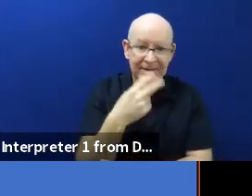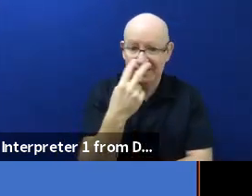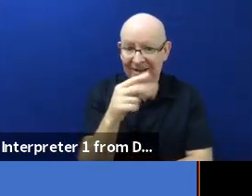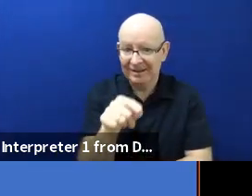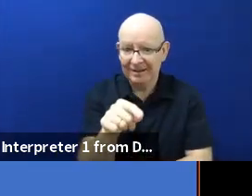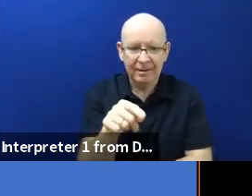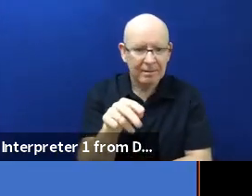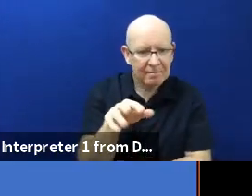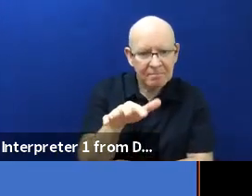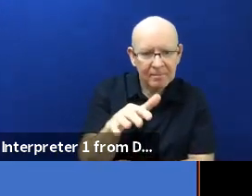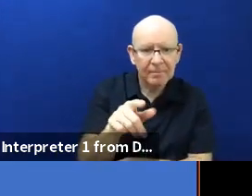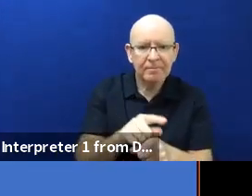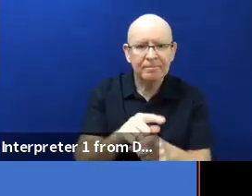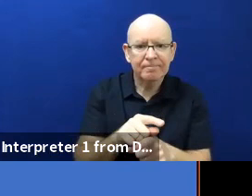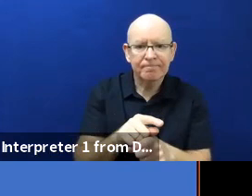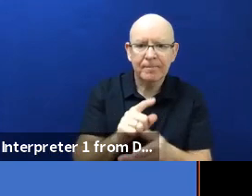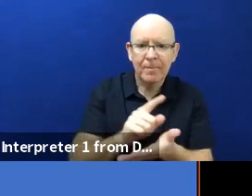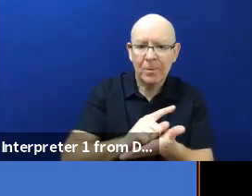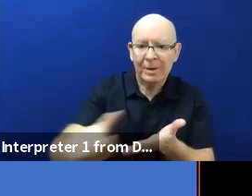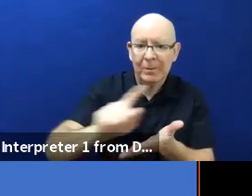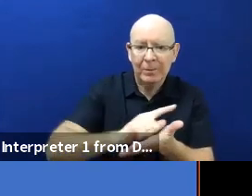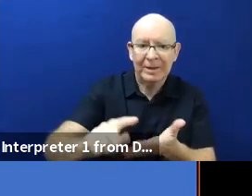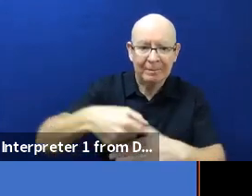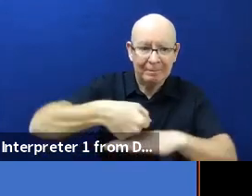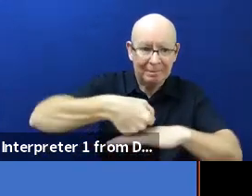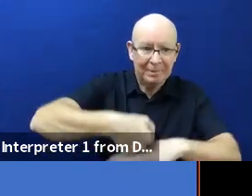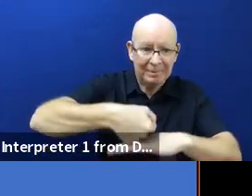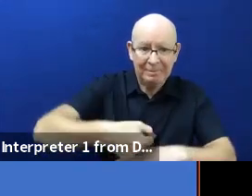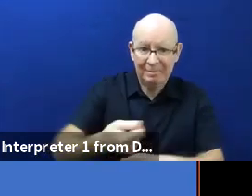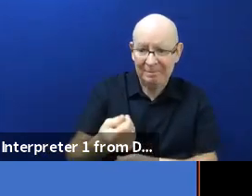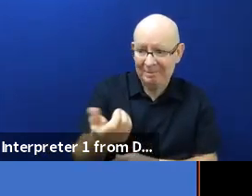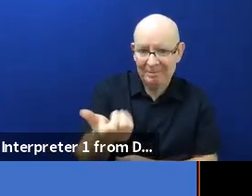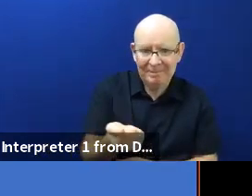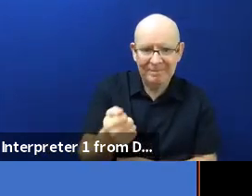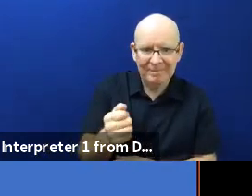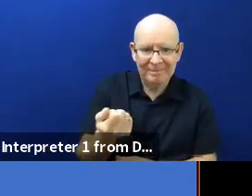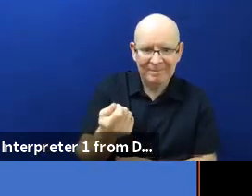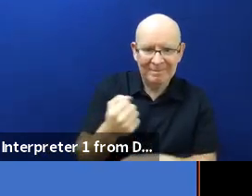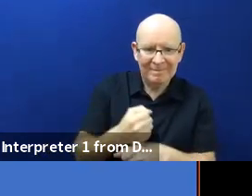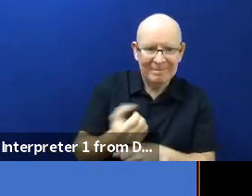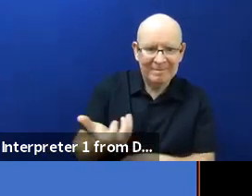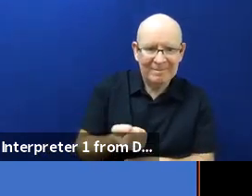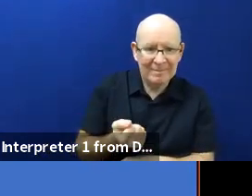and we see also that human assistance is often the most expensive support required.